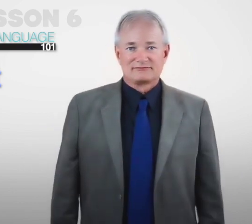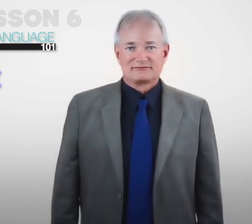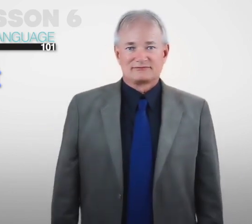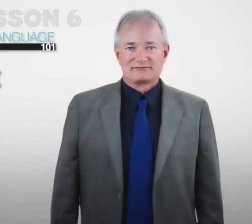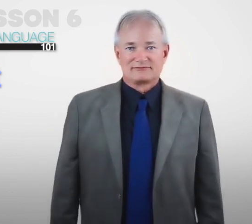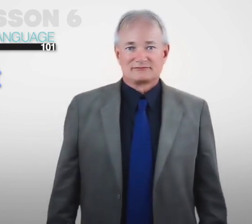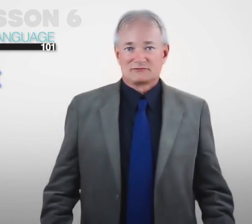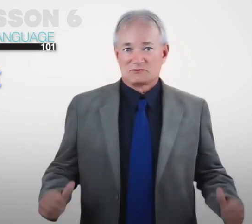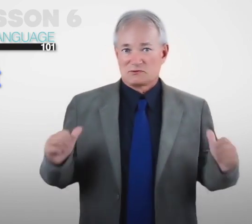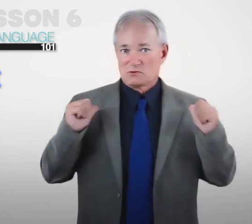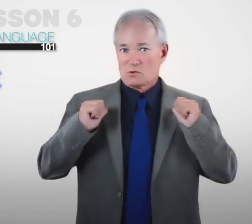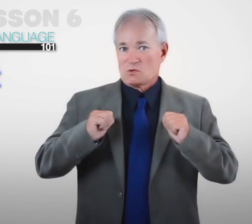Coat.